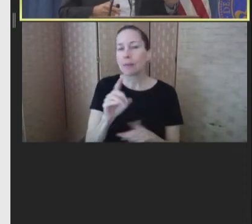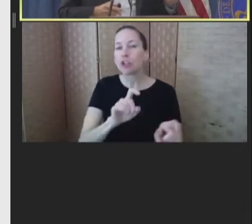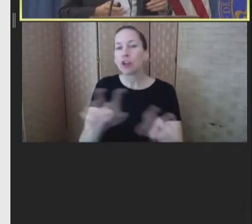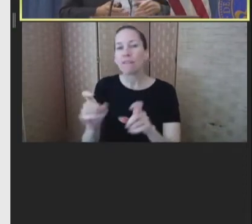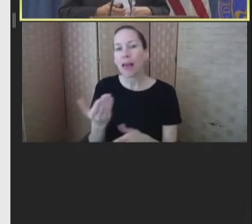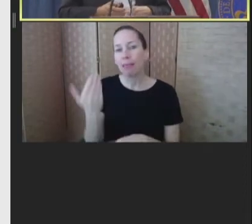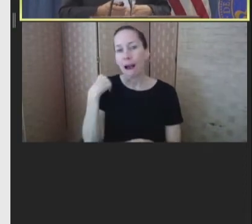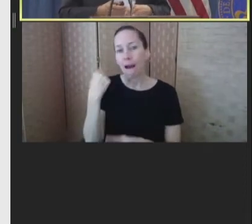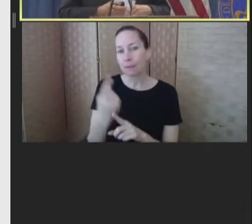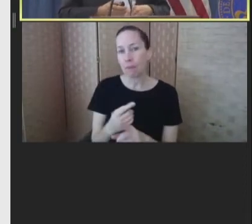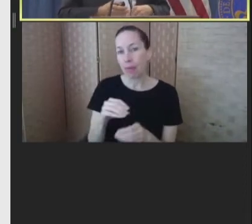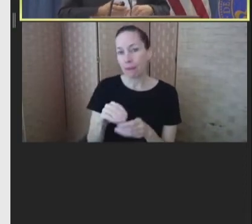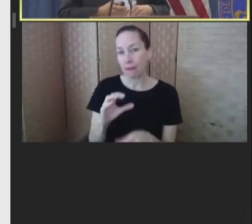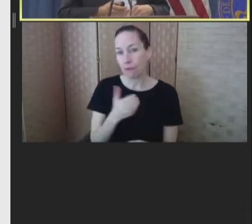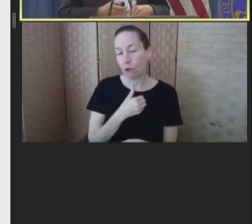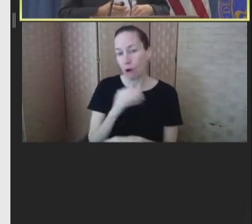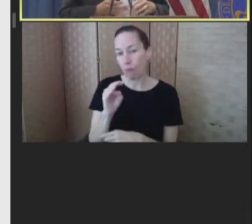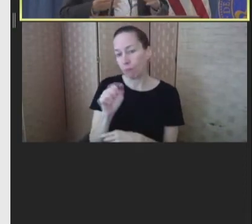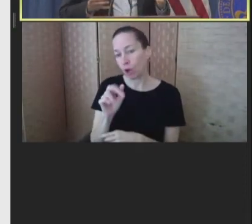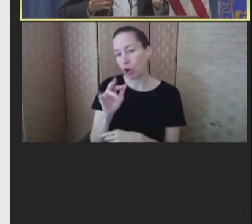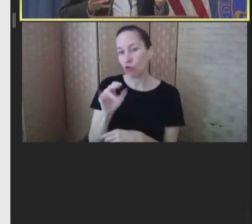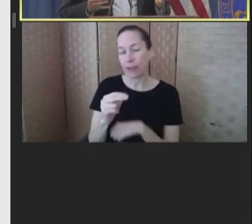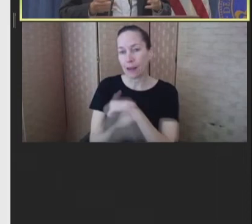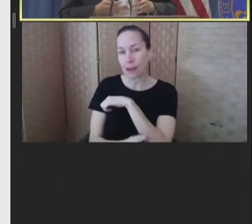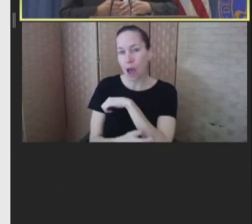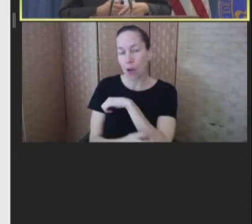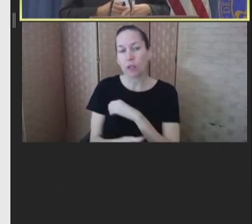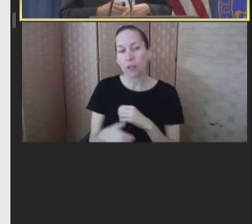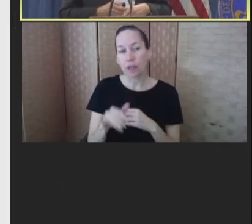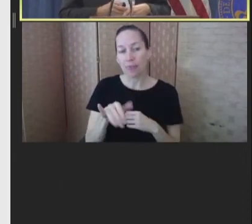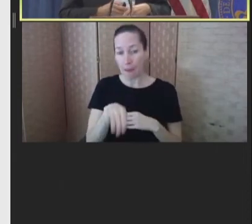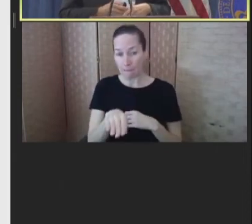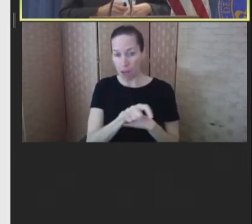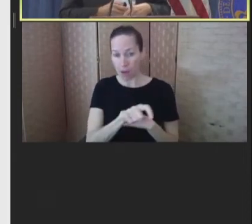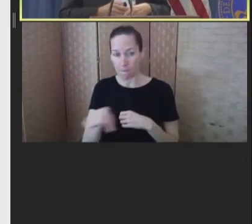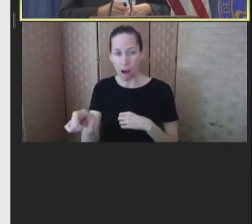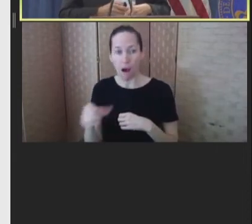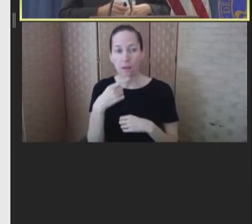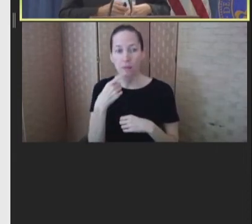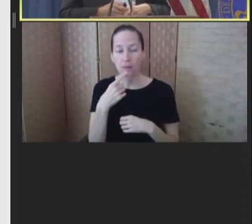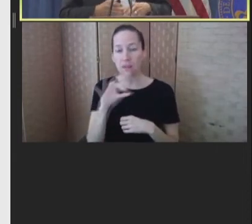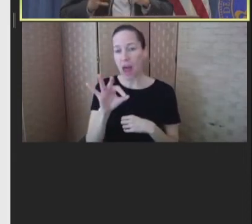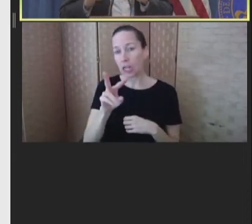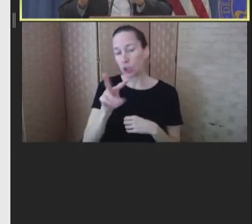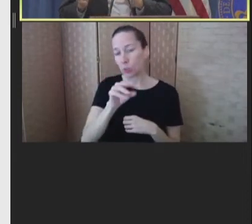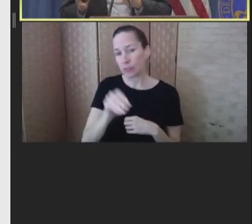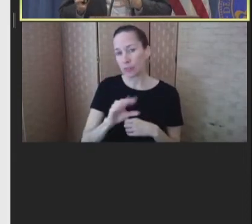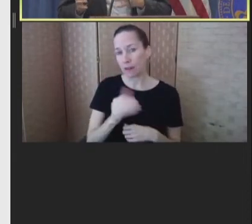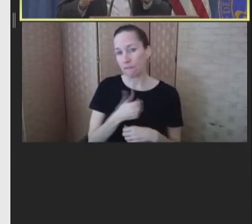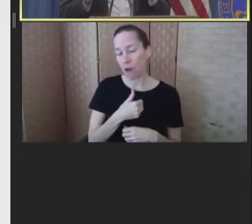there shows that about 92 percent of our residents responded that they had either strongly agreed or